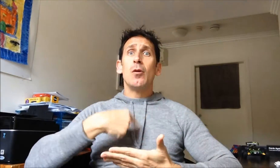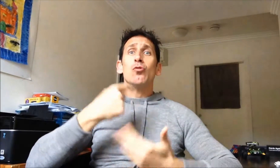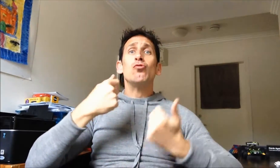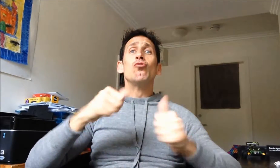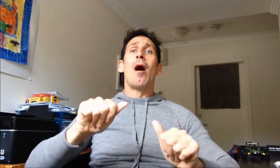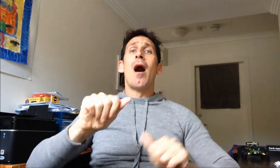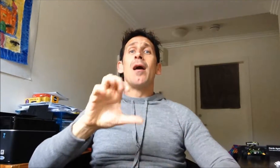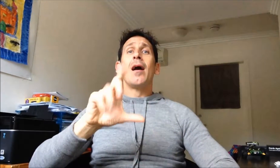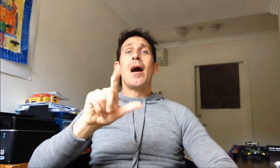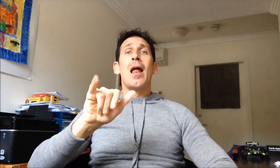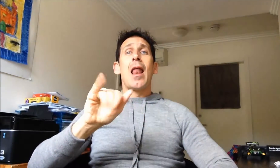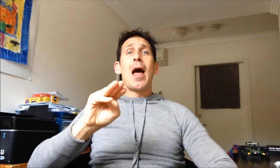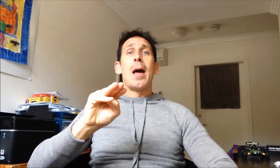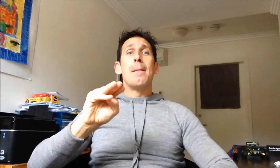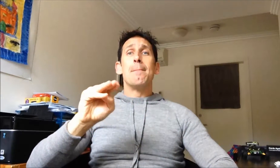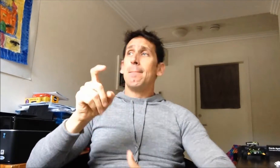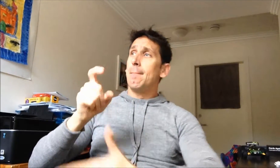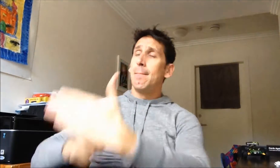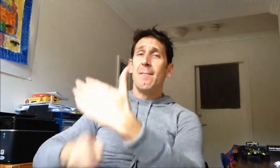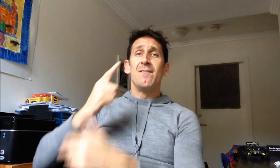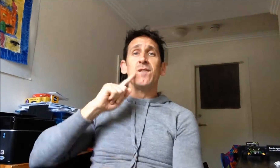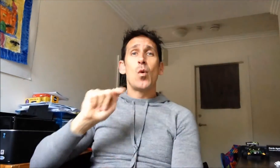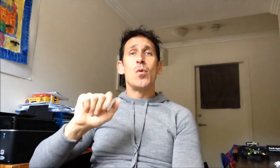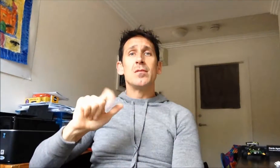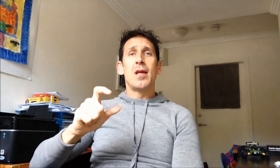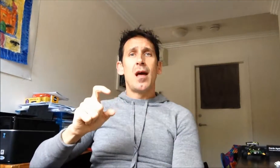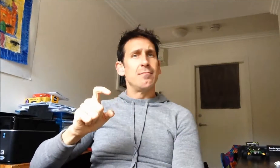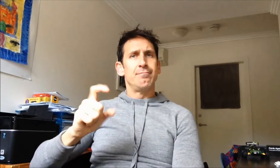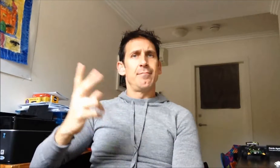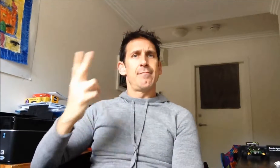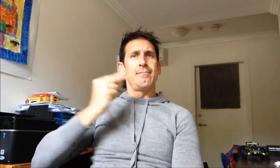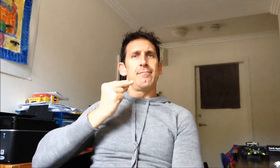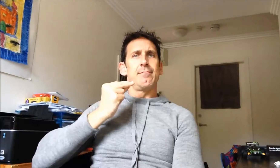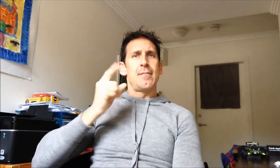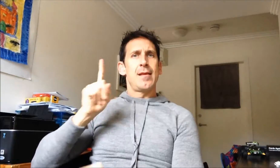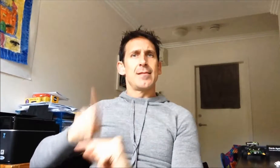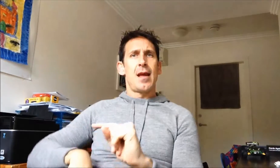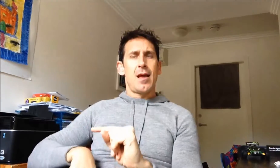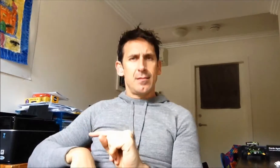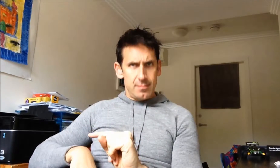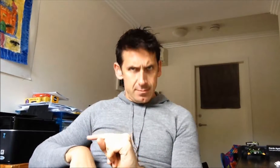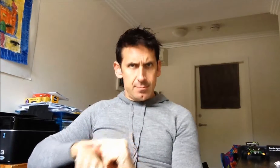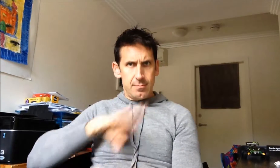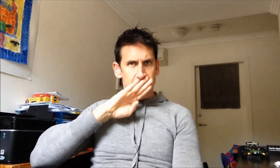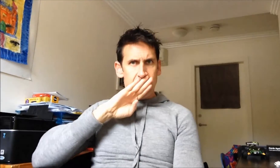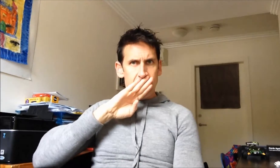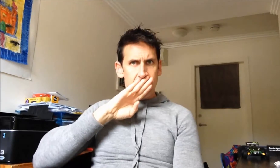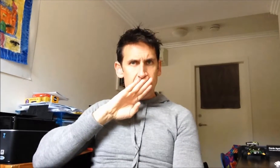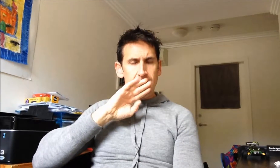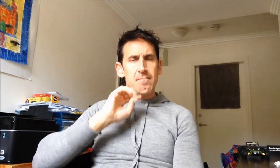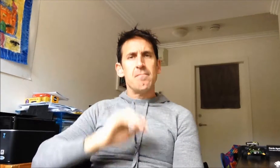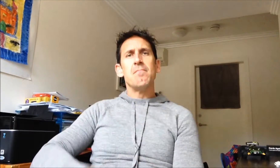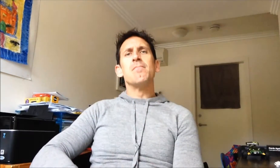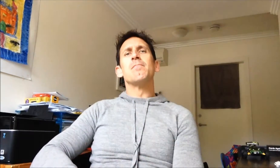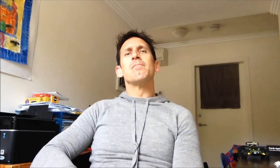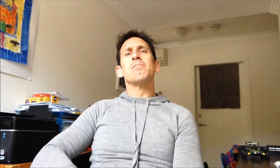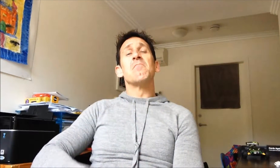However, when I tried to claim them on my taxes - I was not allowed to do this. You're not allowed to here, and that is frustrating.